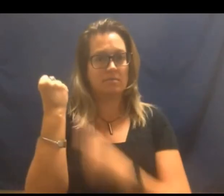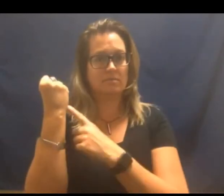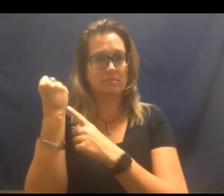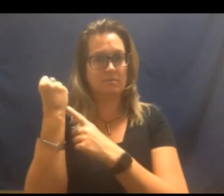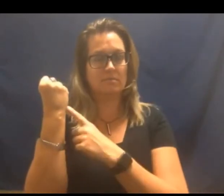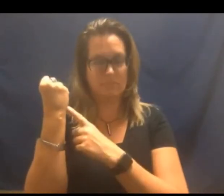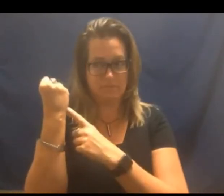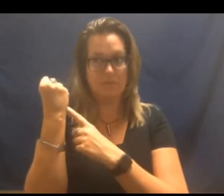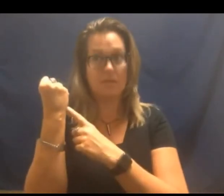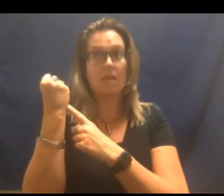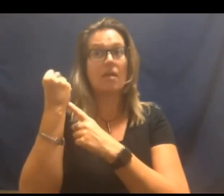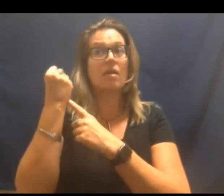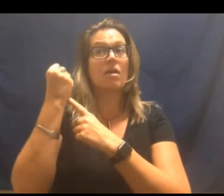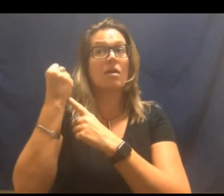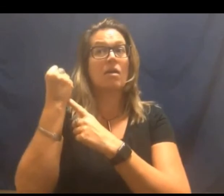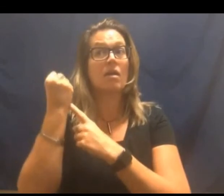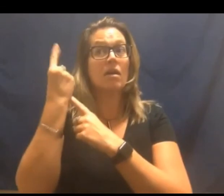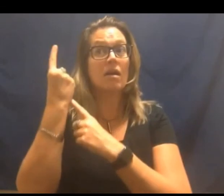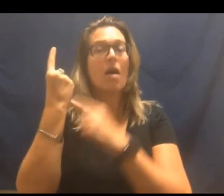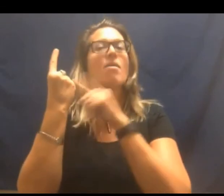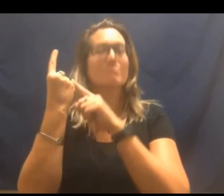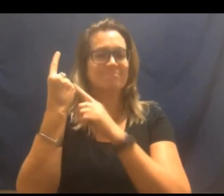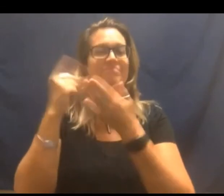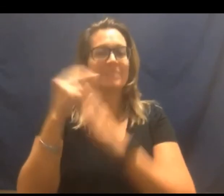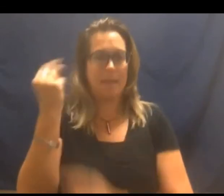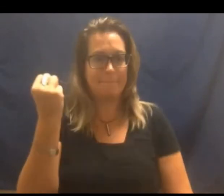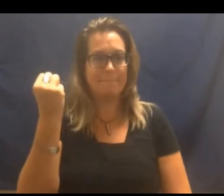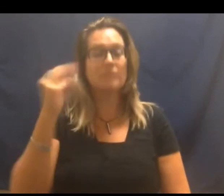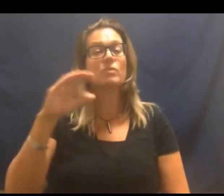because it stops, and then 1 is "M."